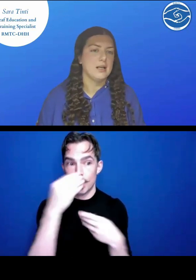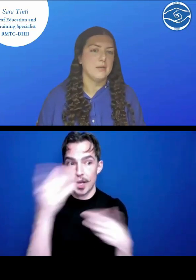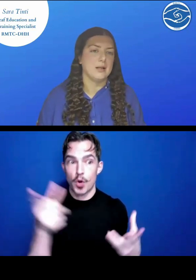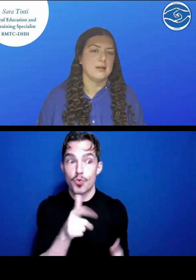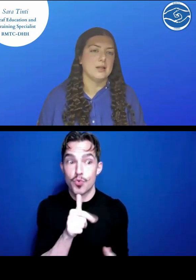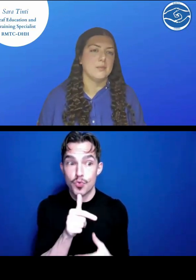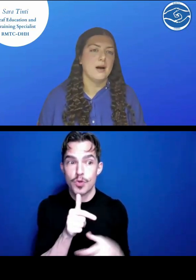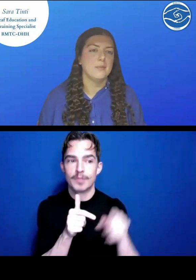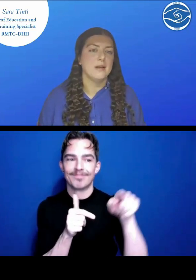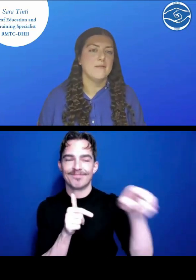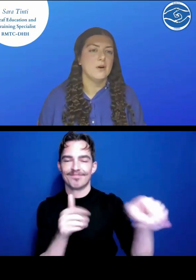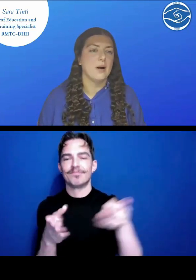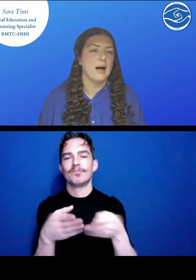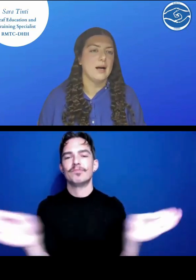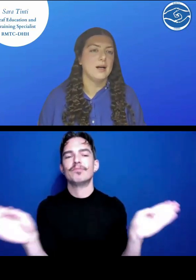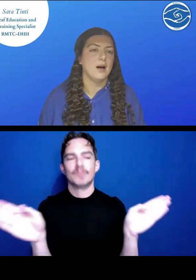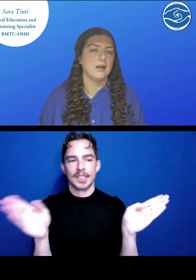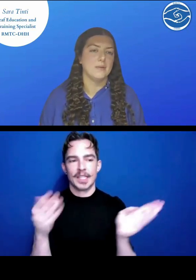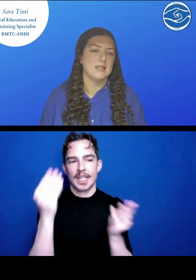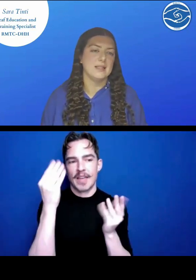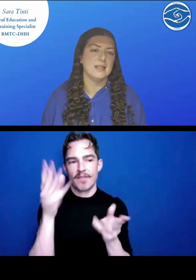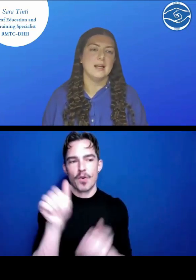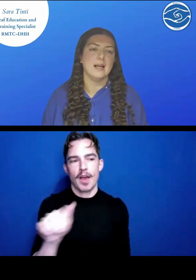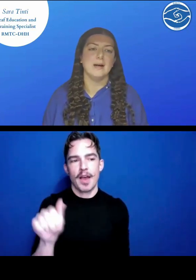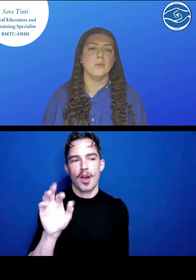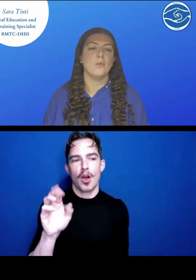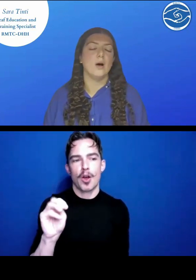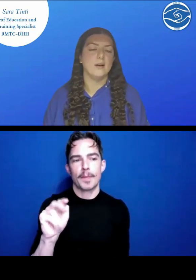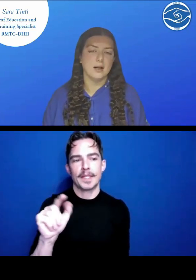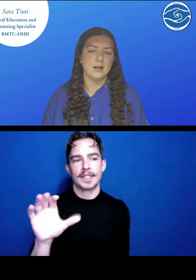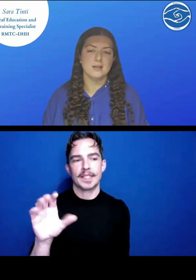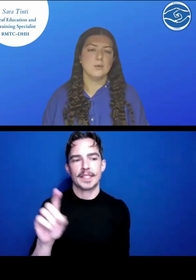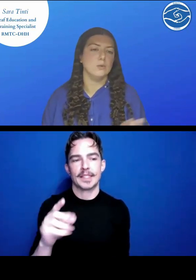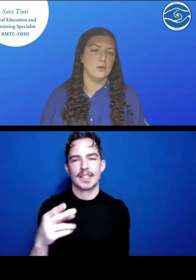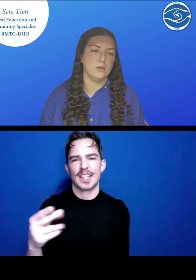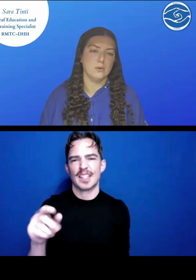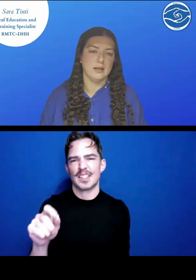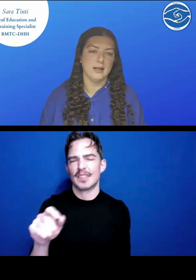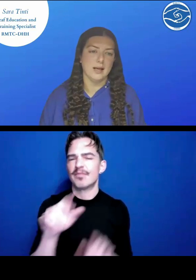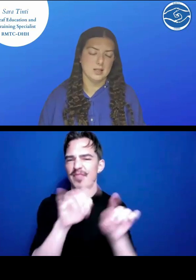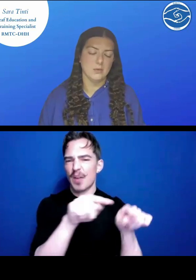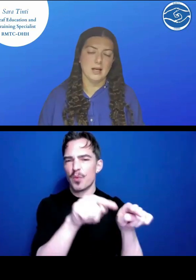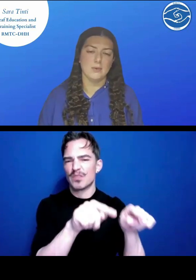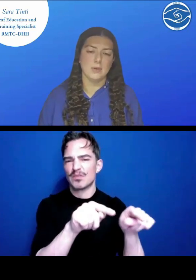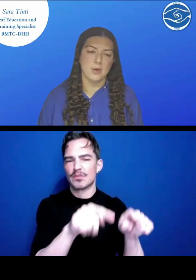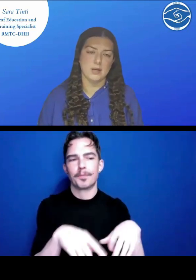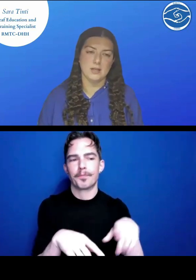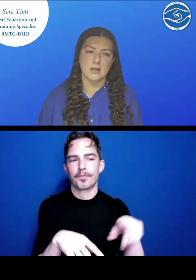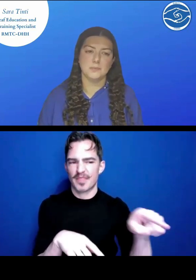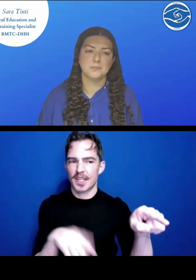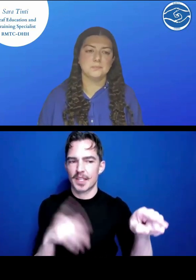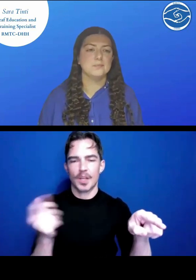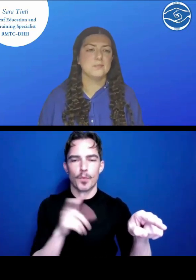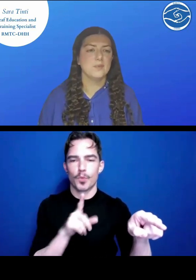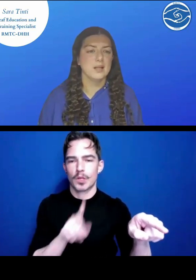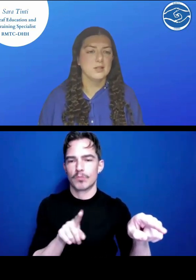you can email us here at the bottom, info@rmtcdhh.org and one of us will get to it and respond to you.